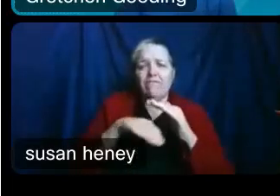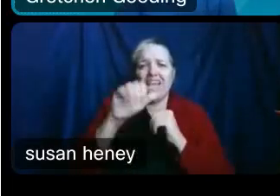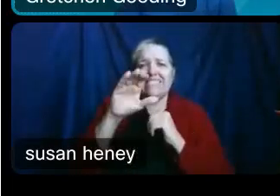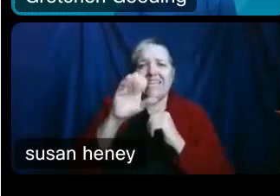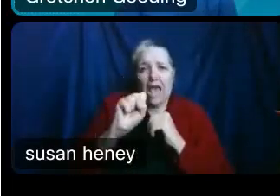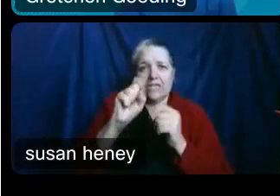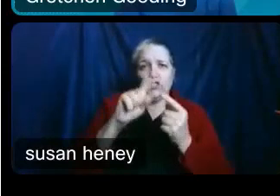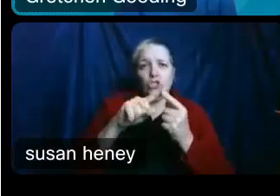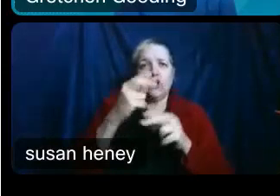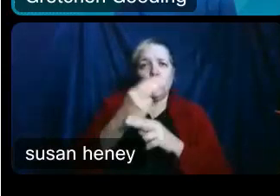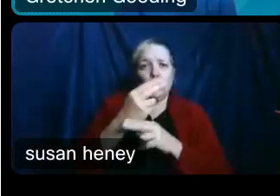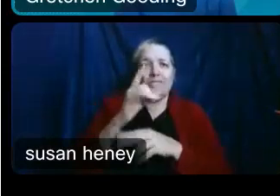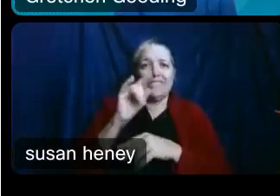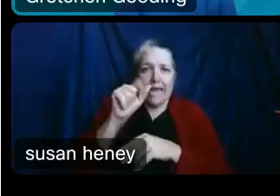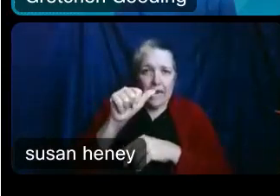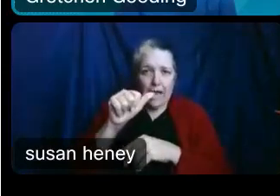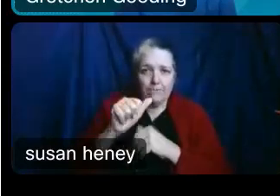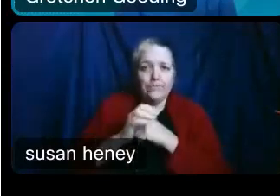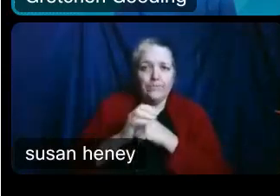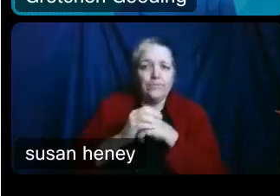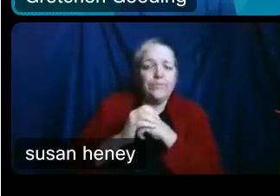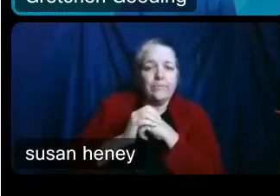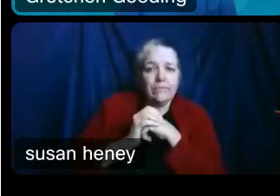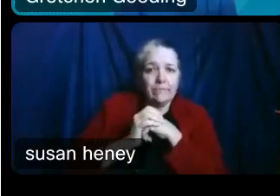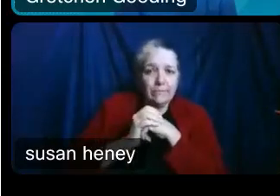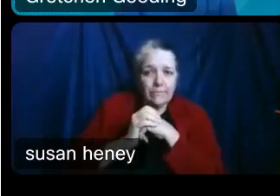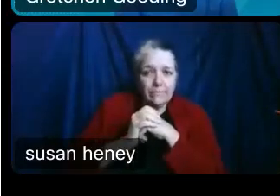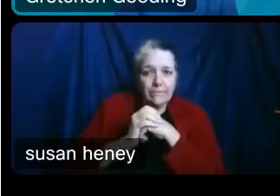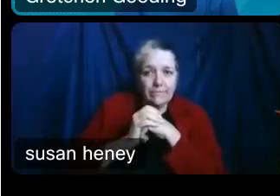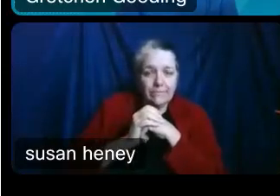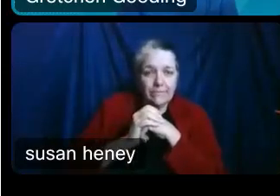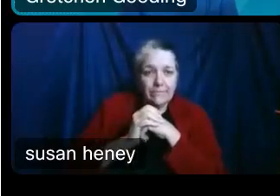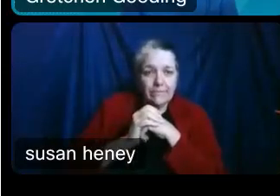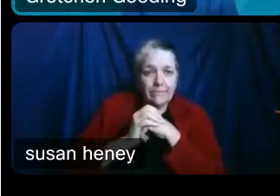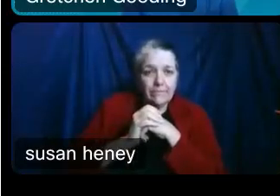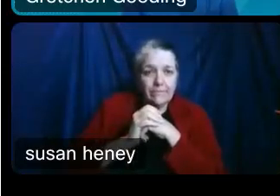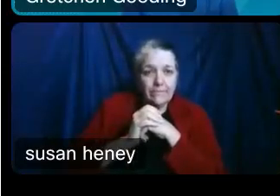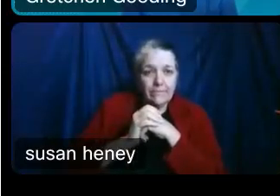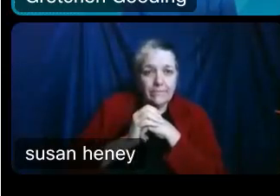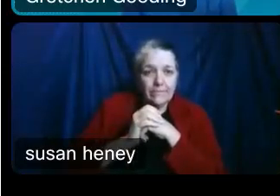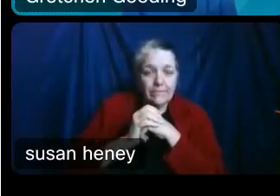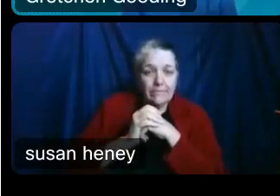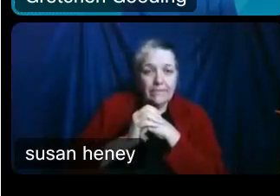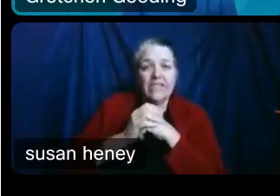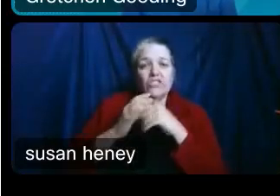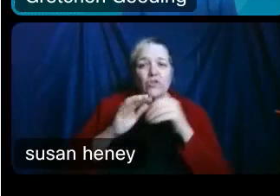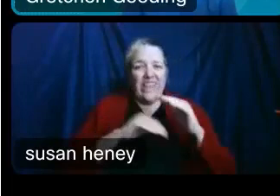our data. So, moving on from the basics of the ACS,